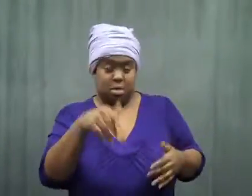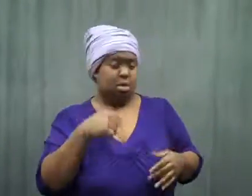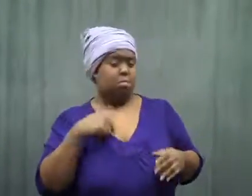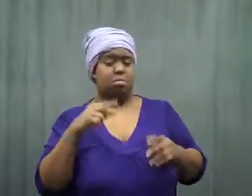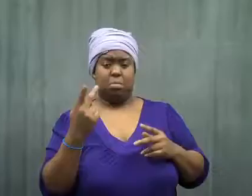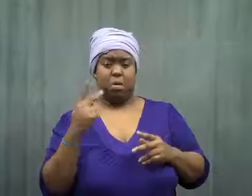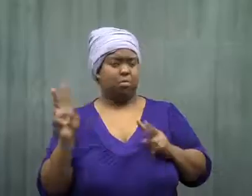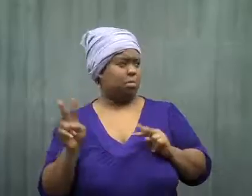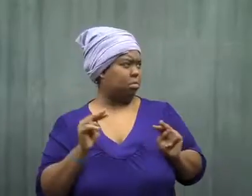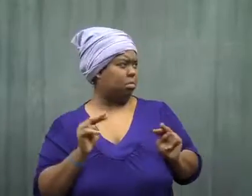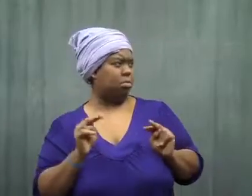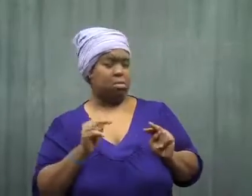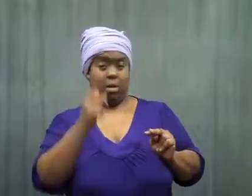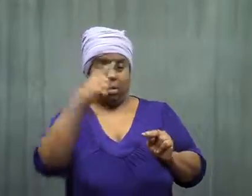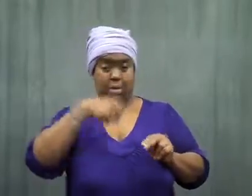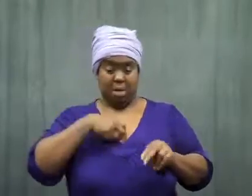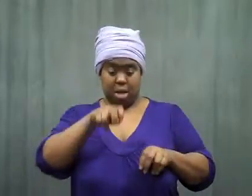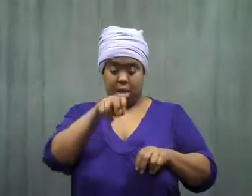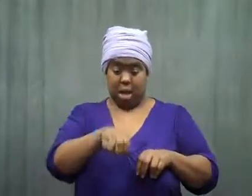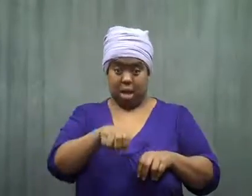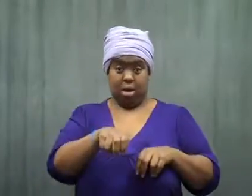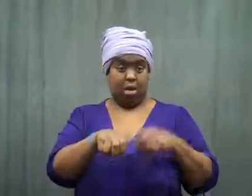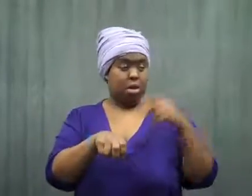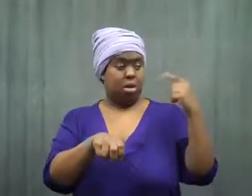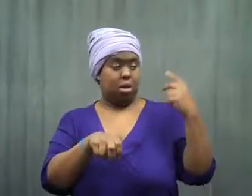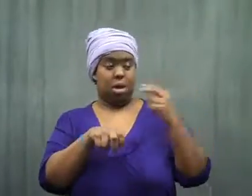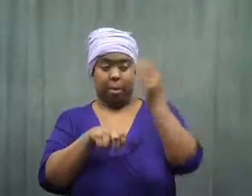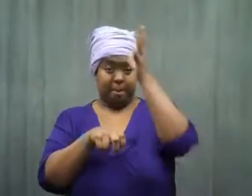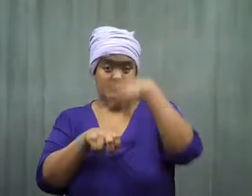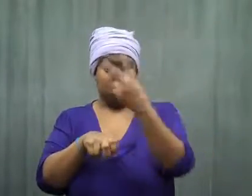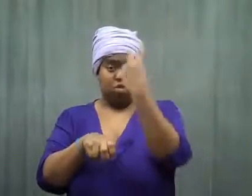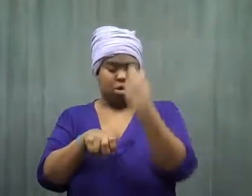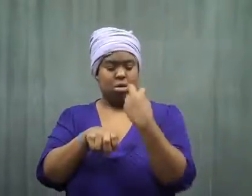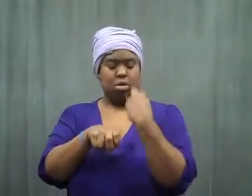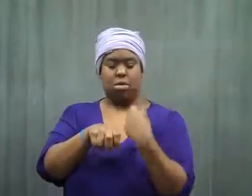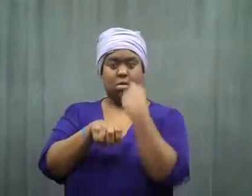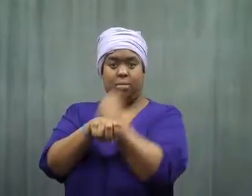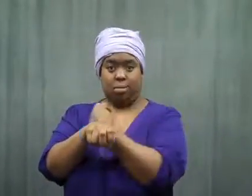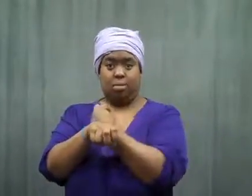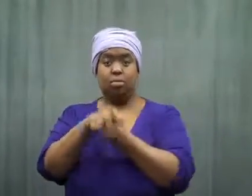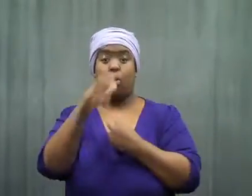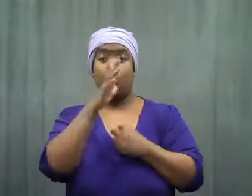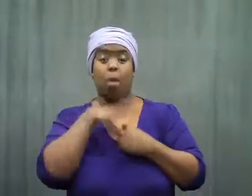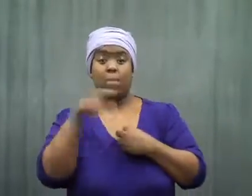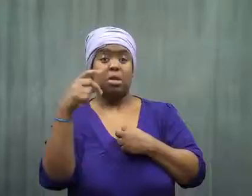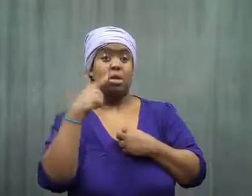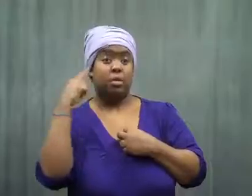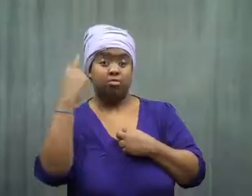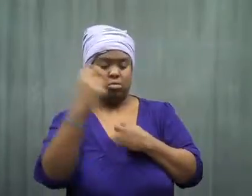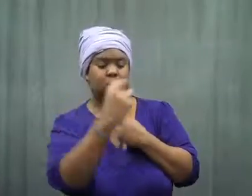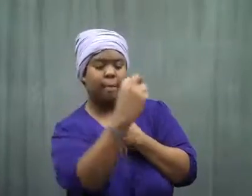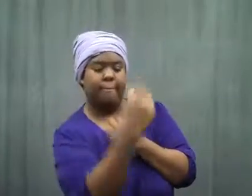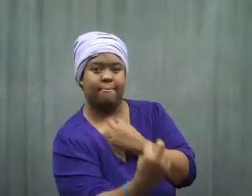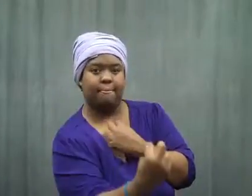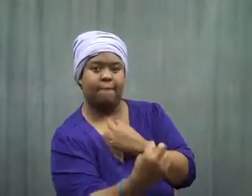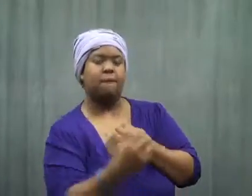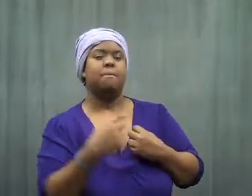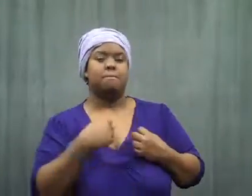The two of us watched the action. I was sitting here, two men were sitting behind me.